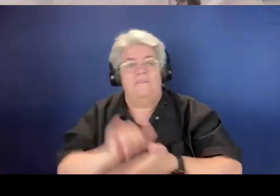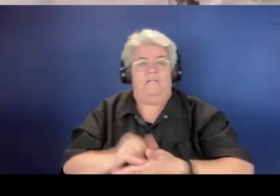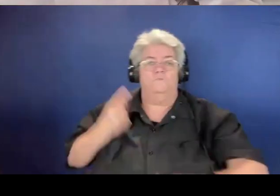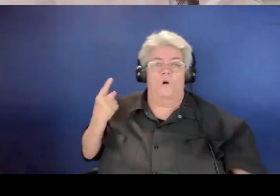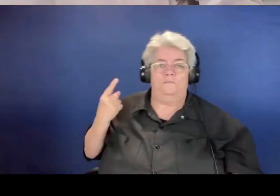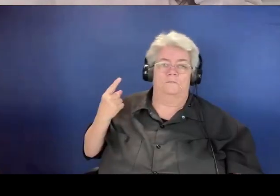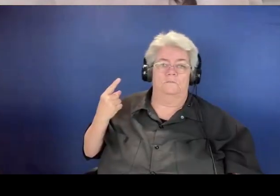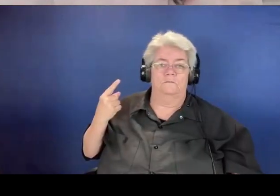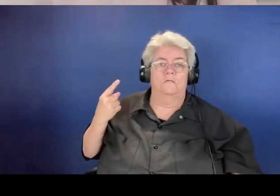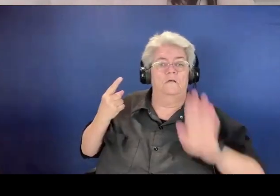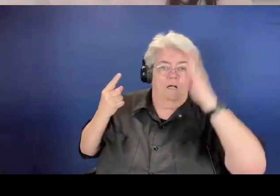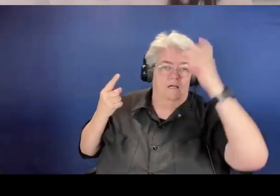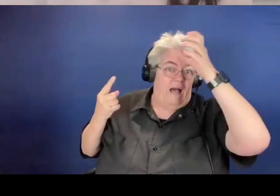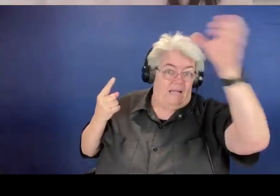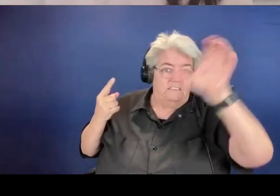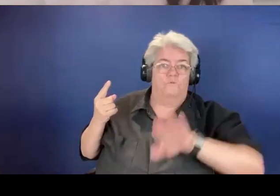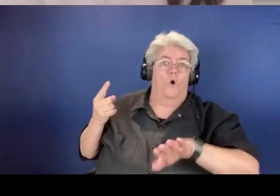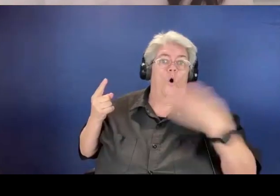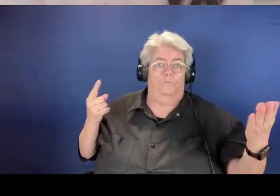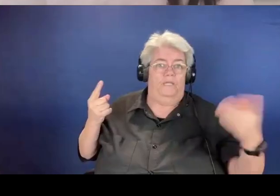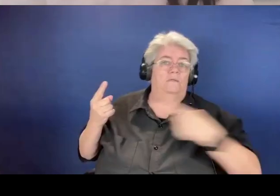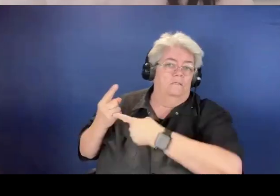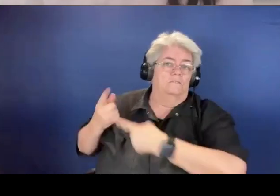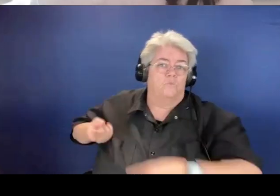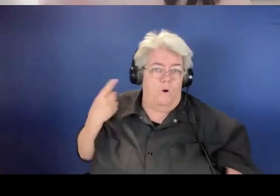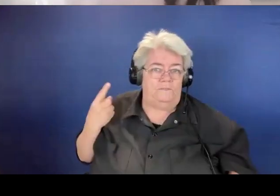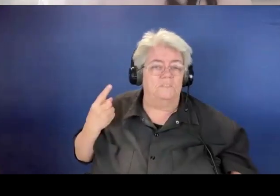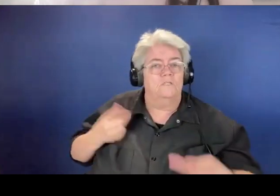bilingual children's language learning capacity.